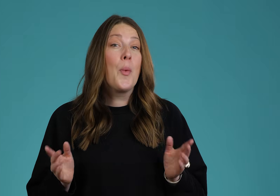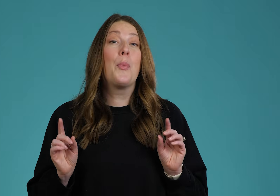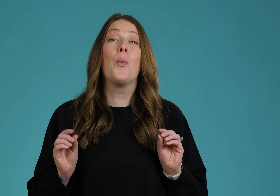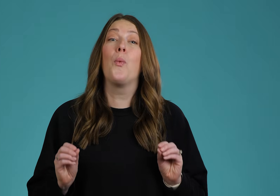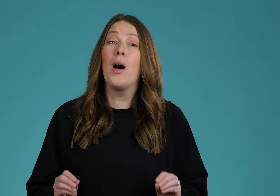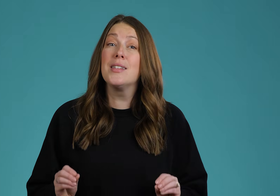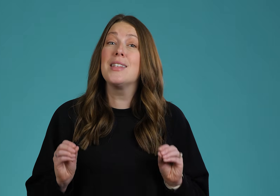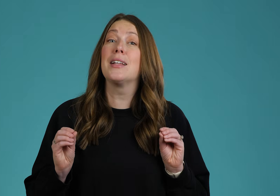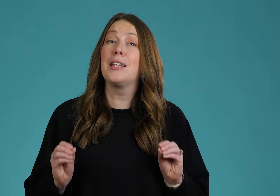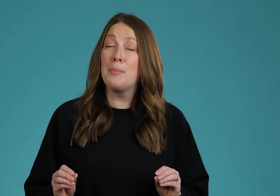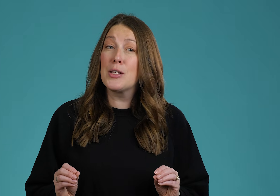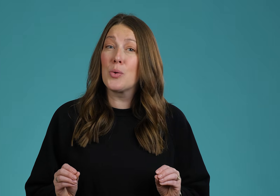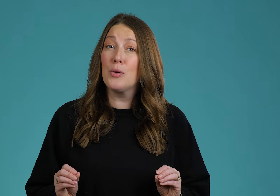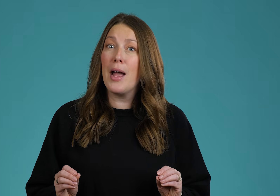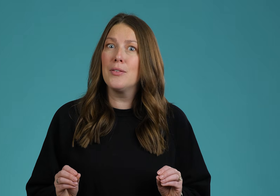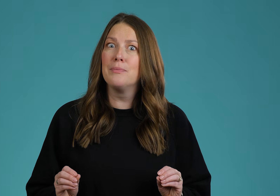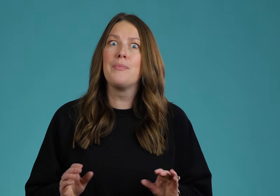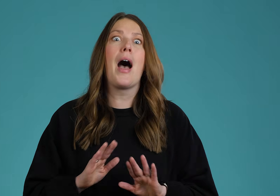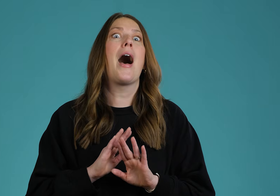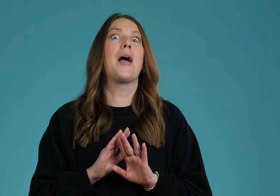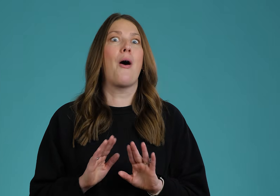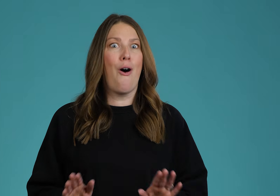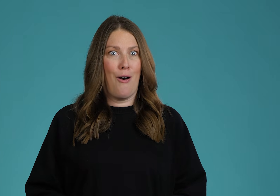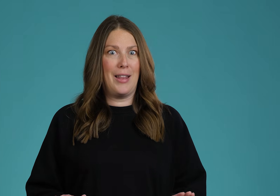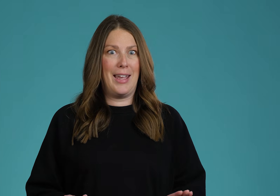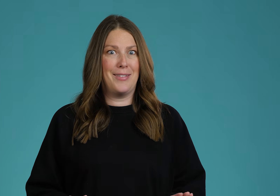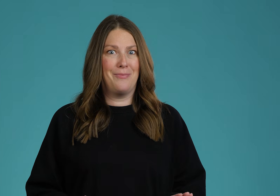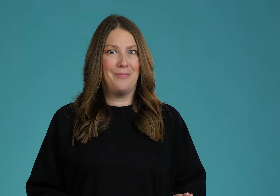but once the Olympics roll around, I'm all in.